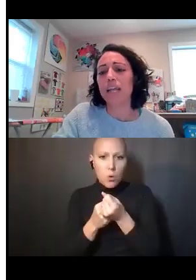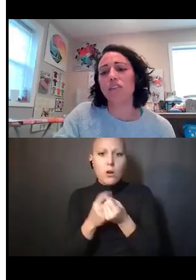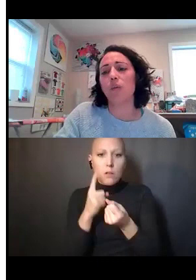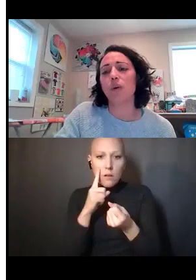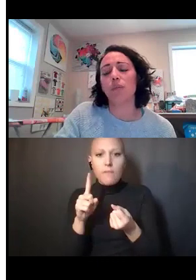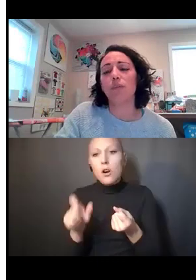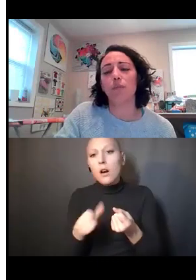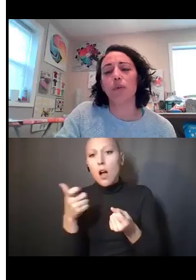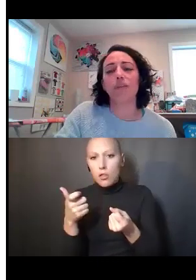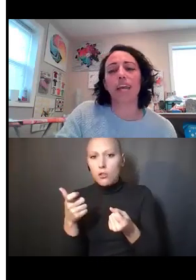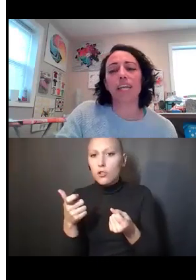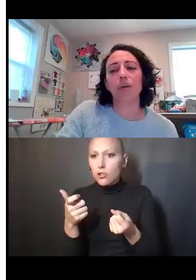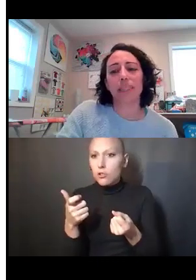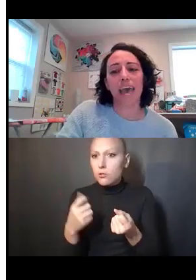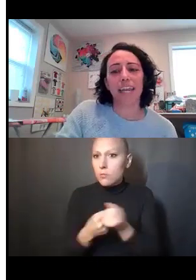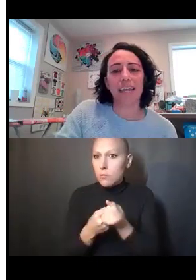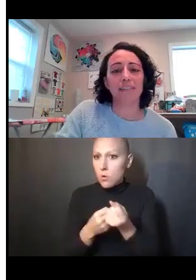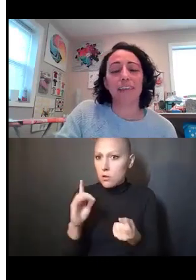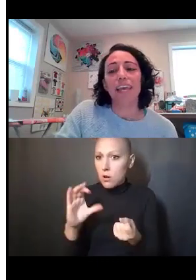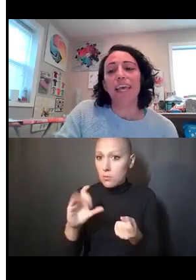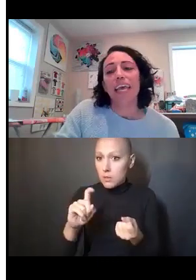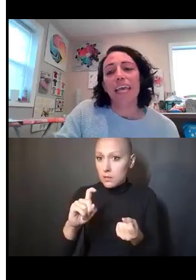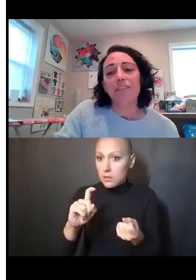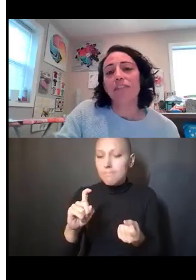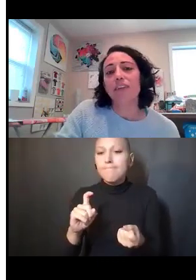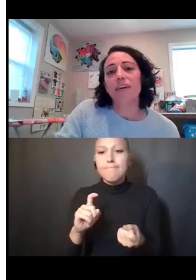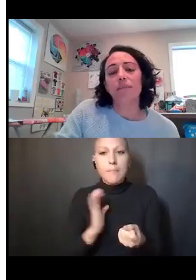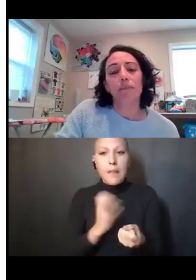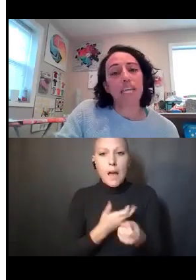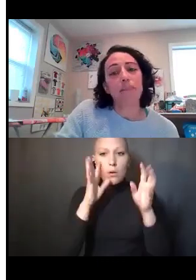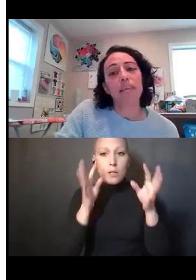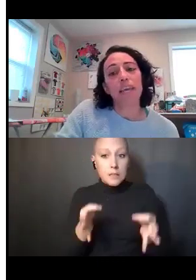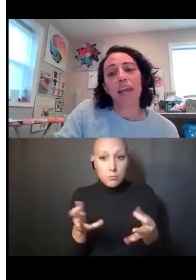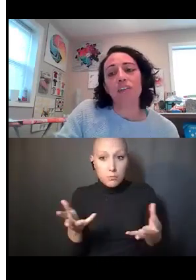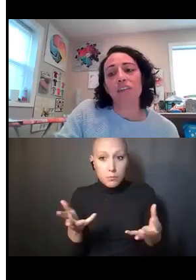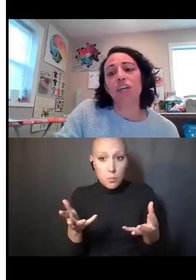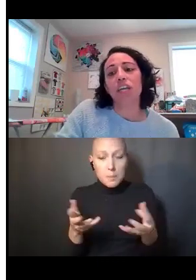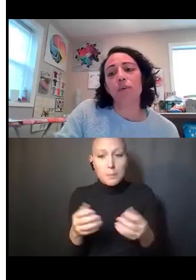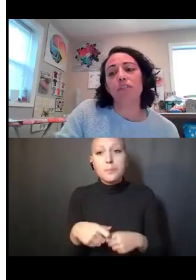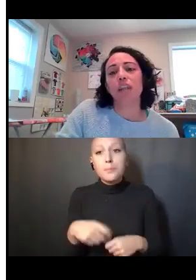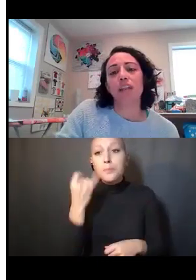And so where we landed with that is if the PDPI or senior key personnel